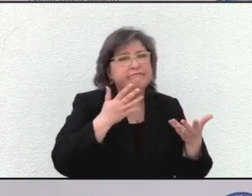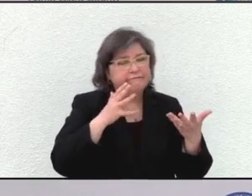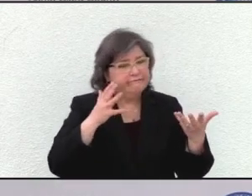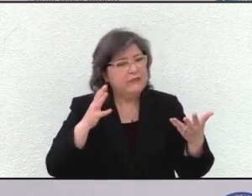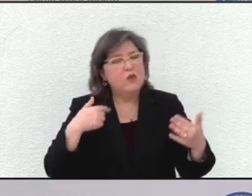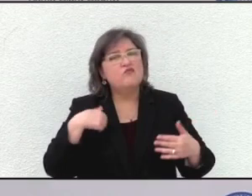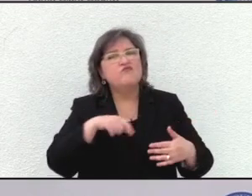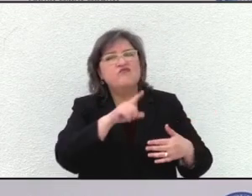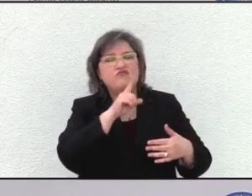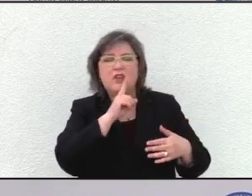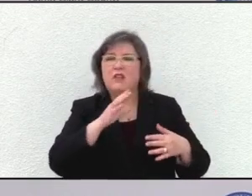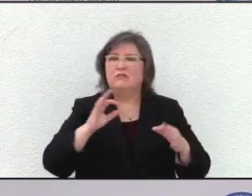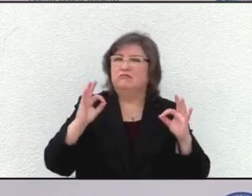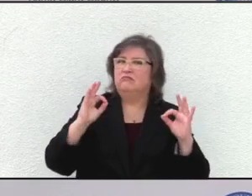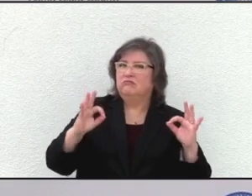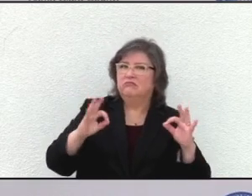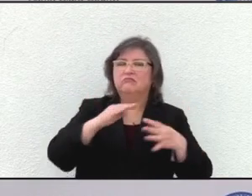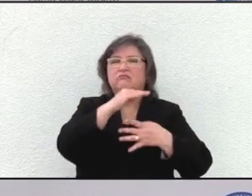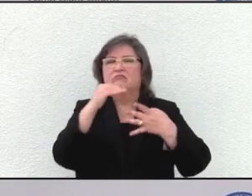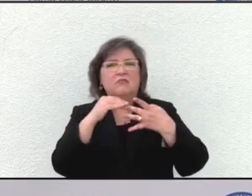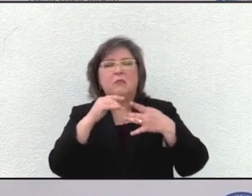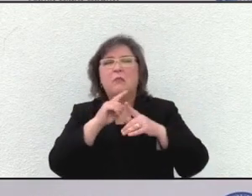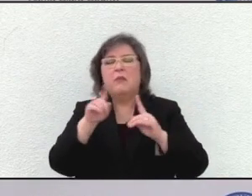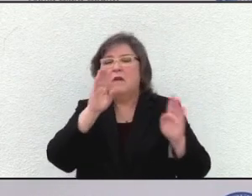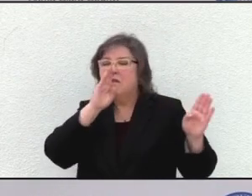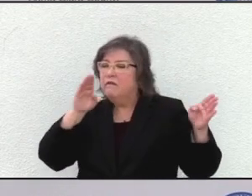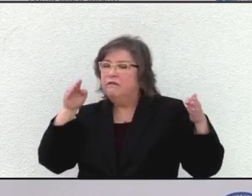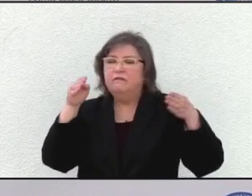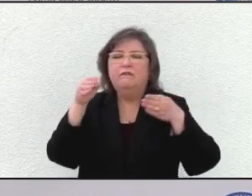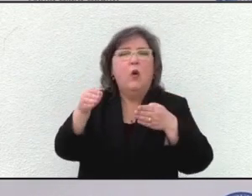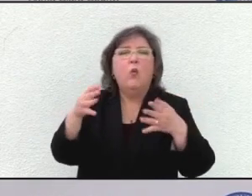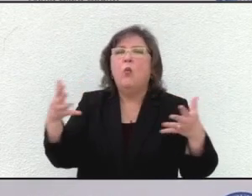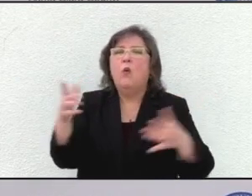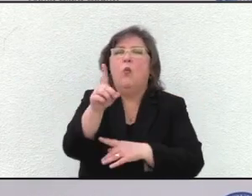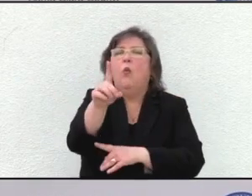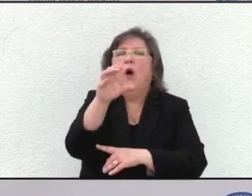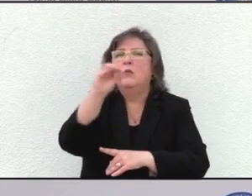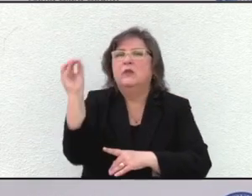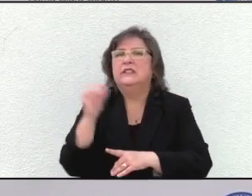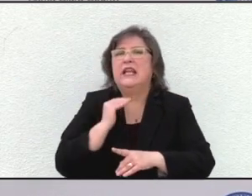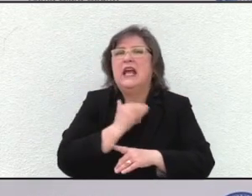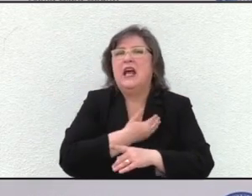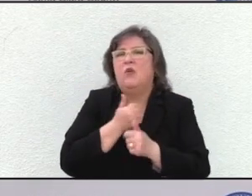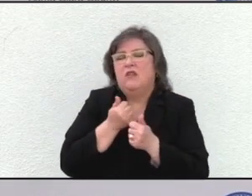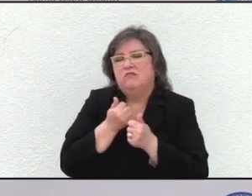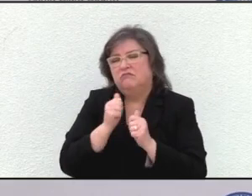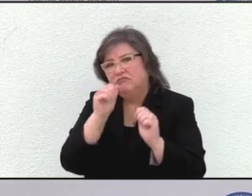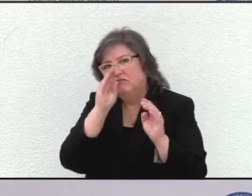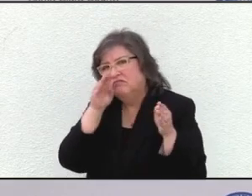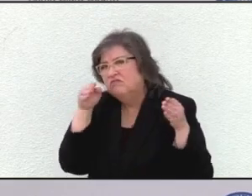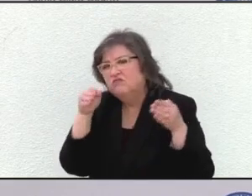what we know is our clear path out of this epidemic, and that is vaccination.